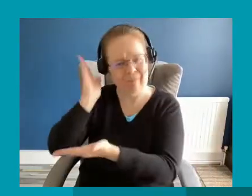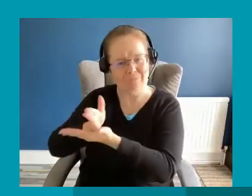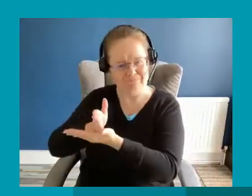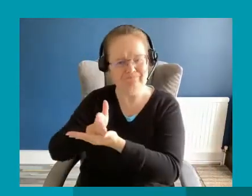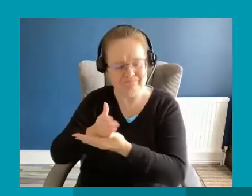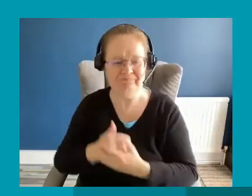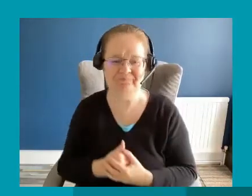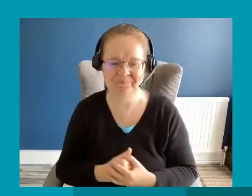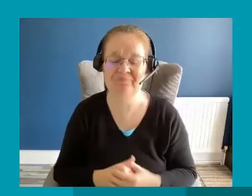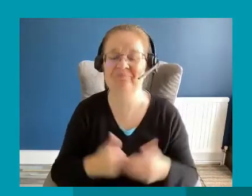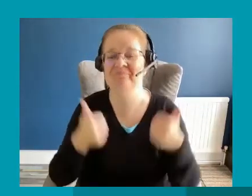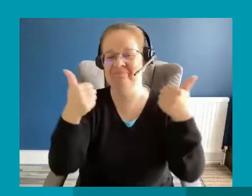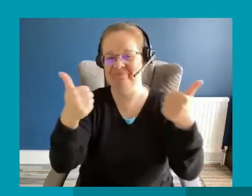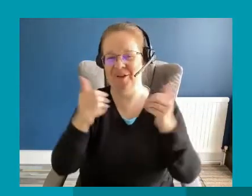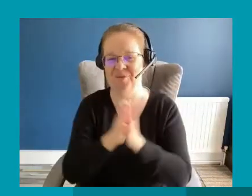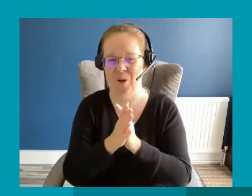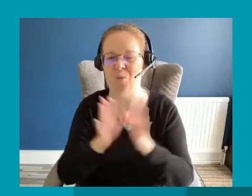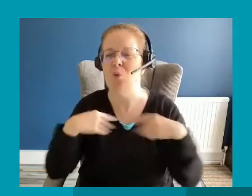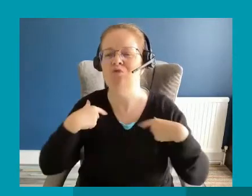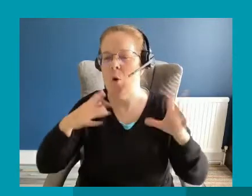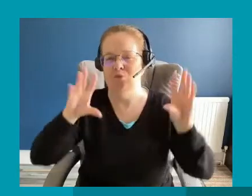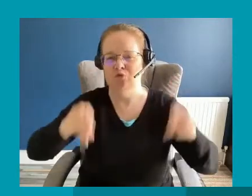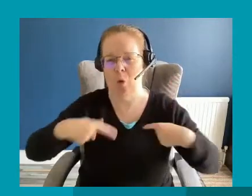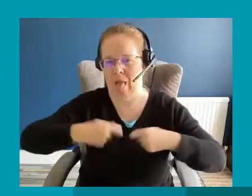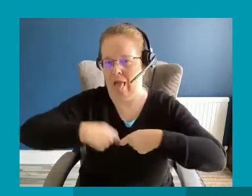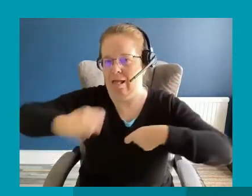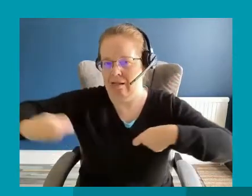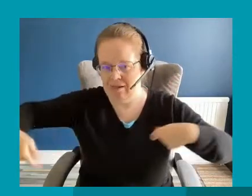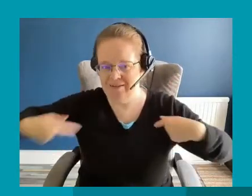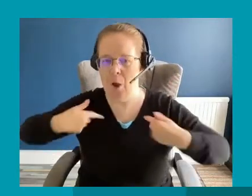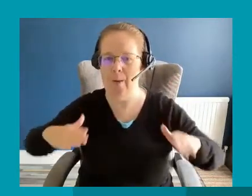why don't we just move on to the next slide?